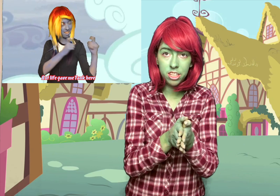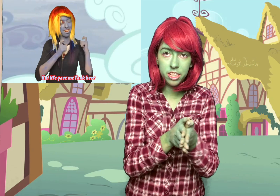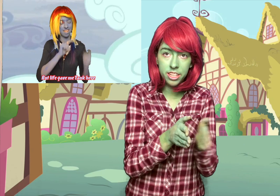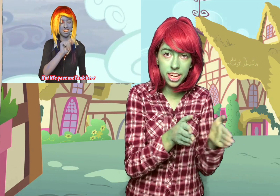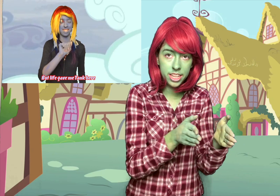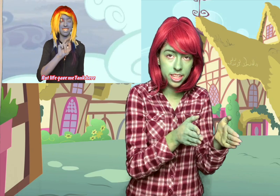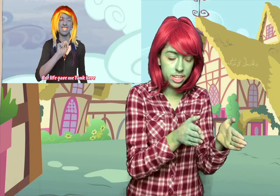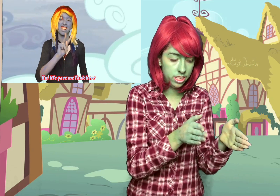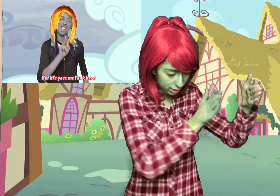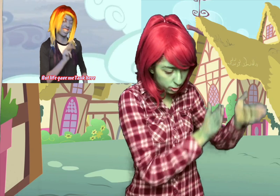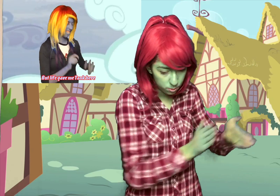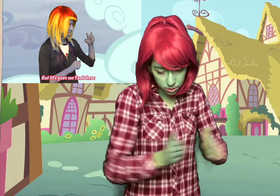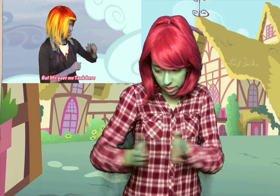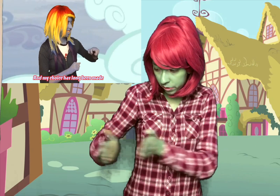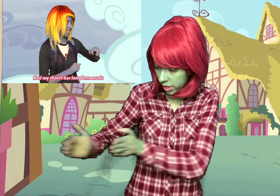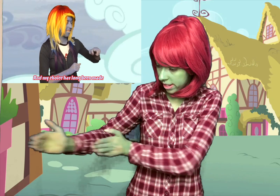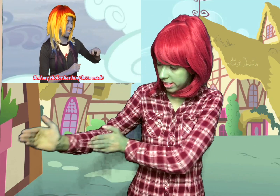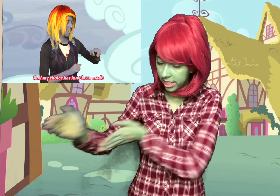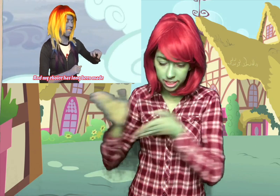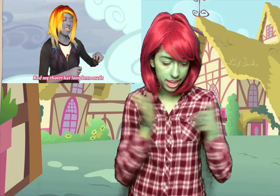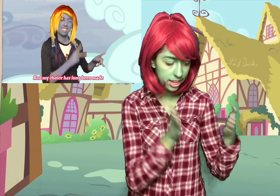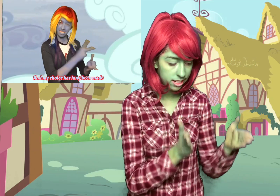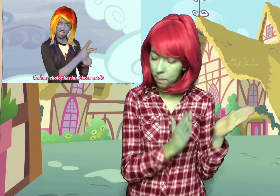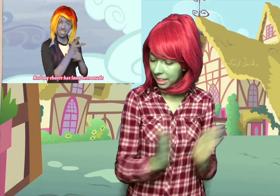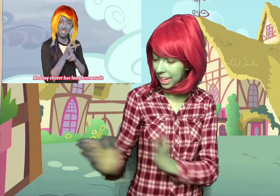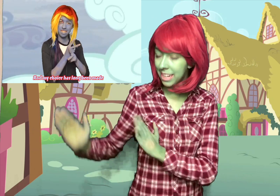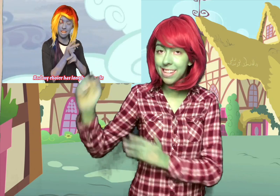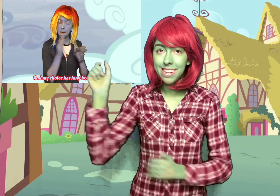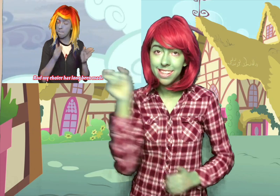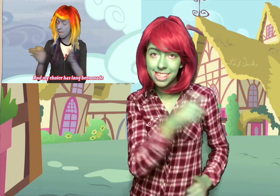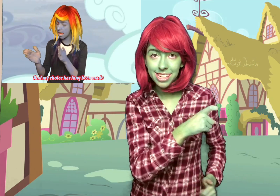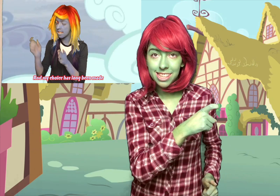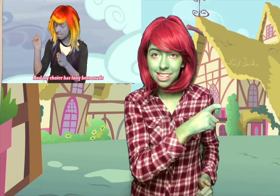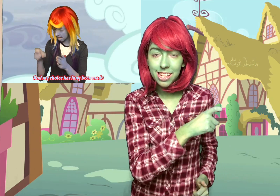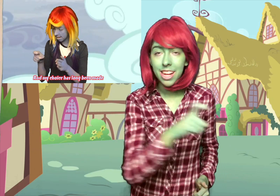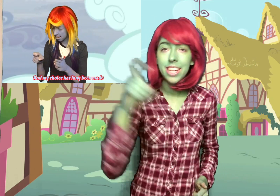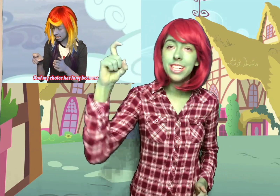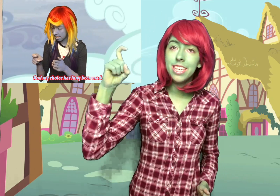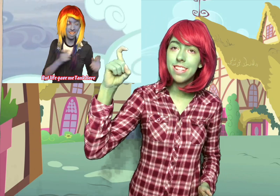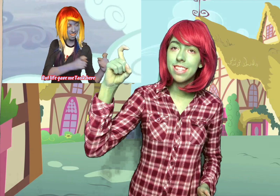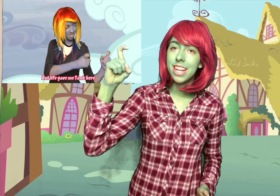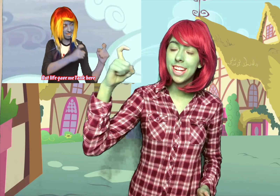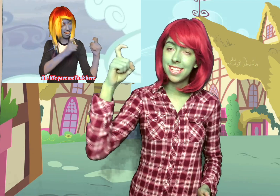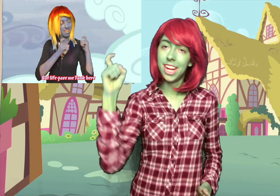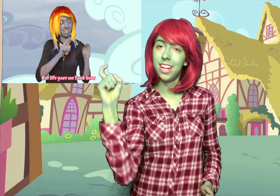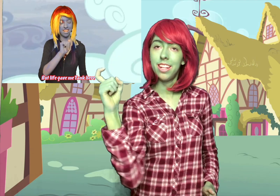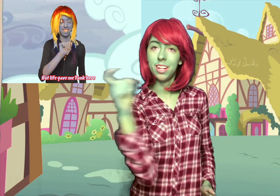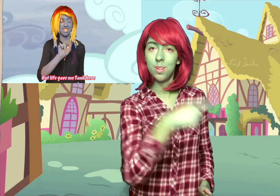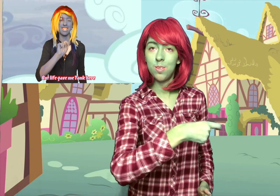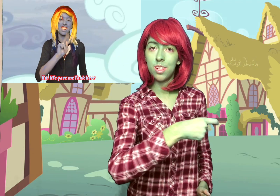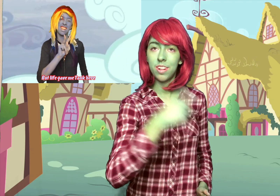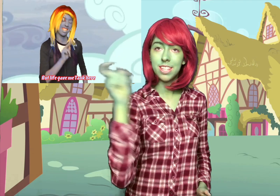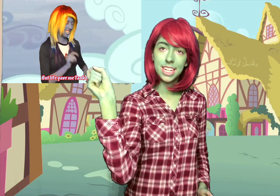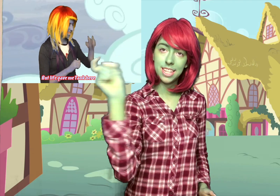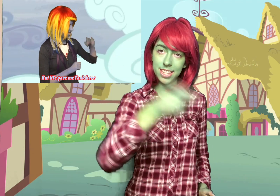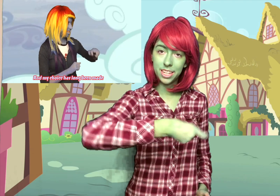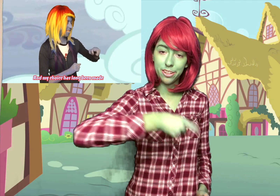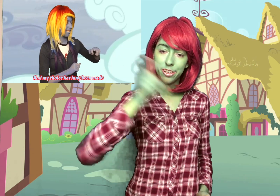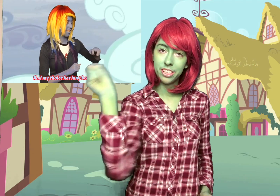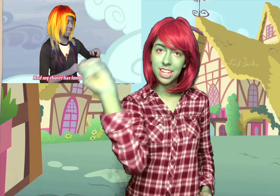other and then goes across in a line PLAN NEED i need is an x hand that goes across like this like you're hooking